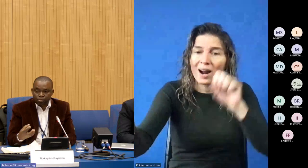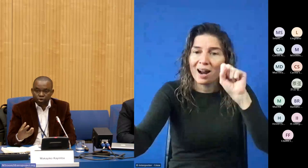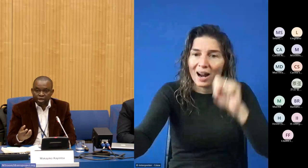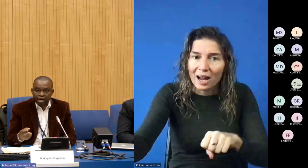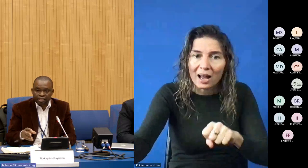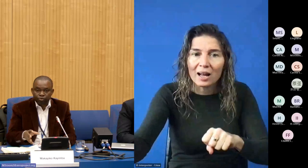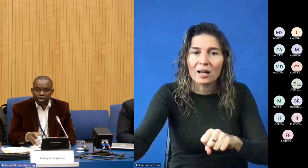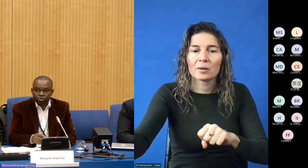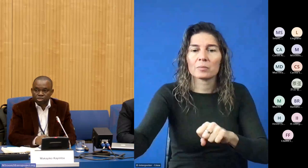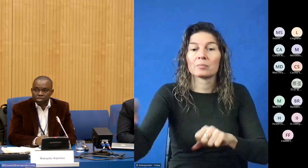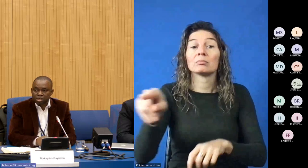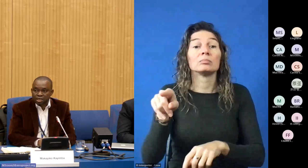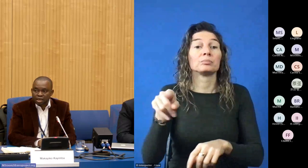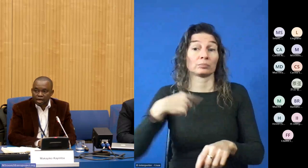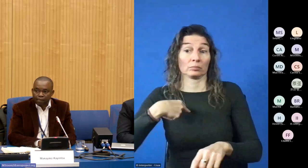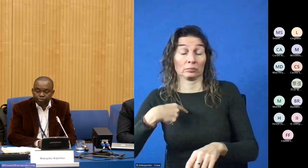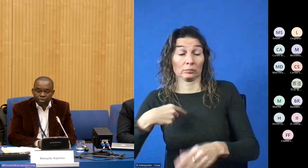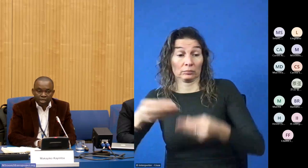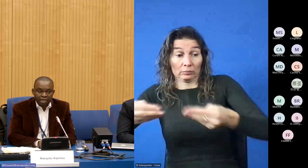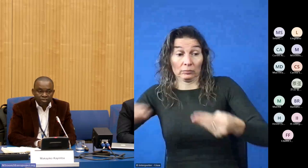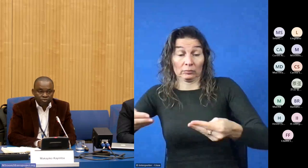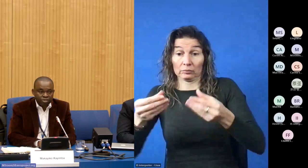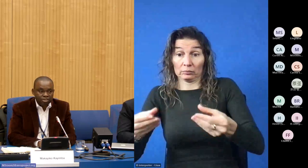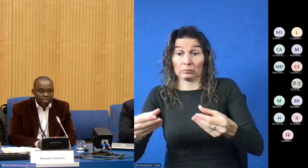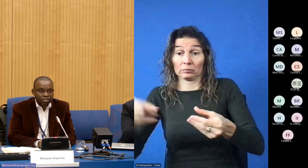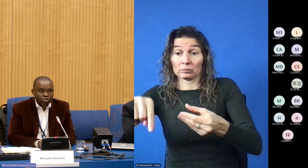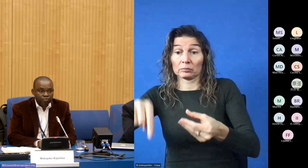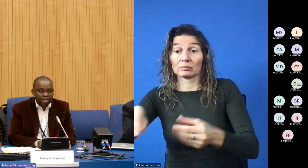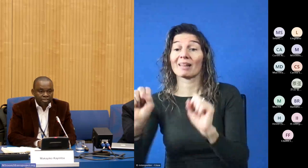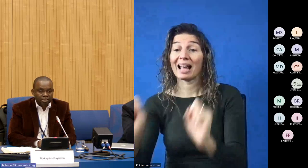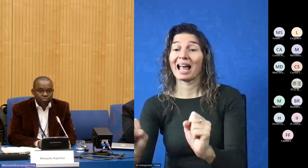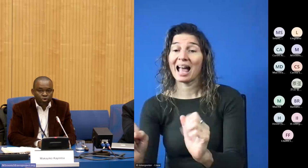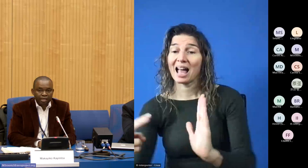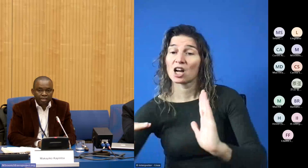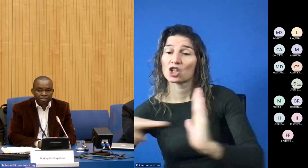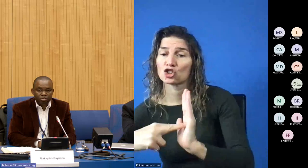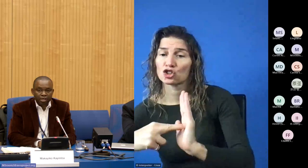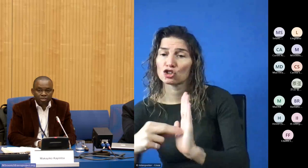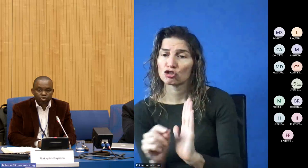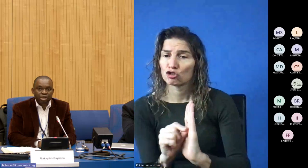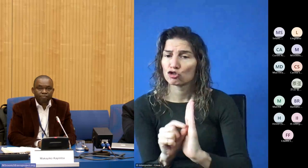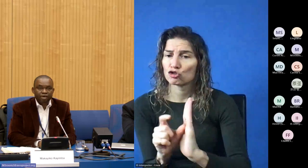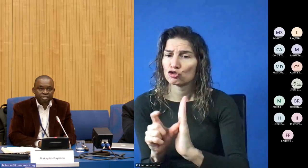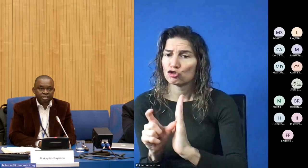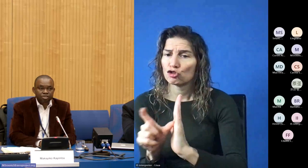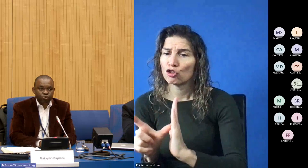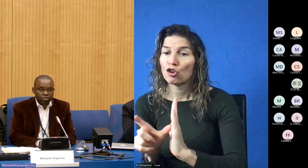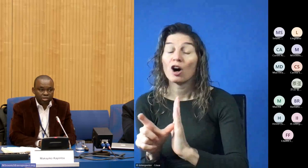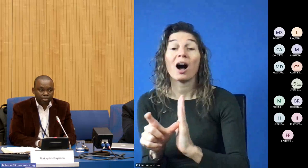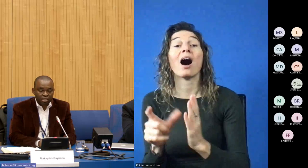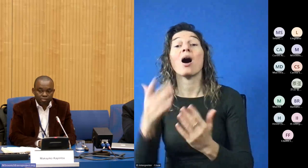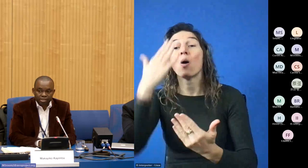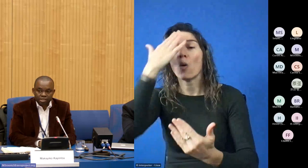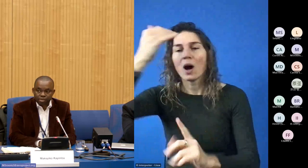somewhere, and then we have electricity and solar devices. We use them in other places,